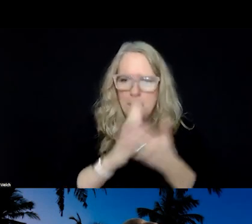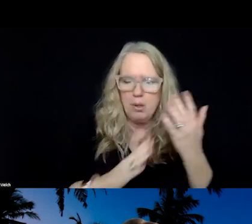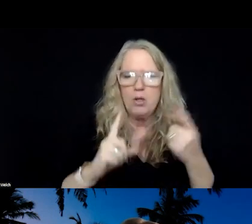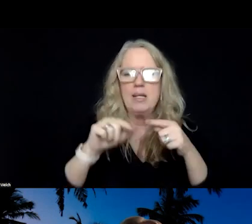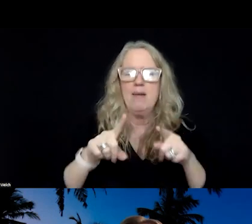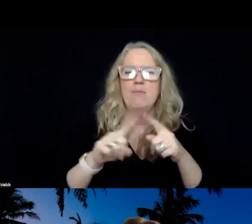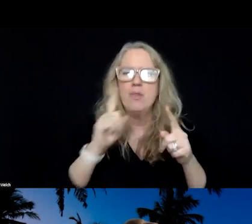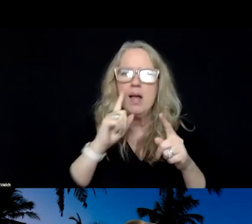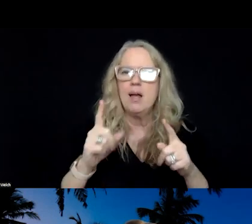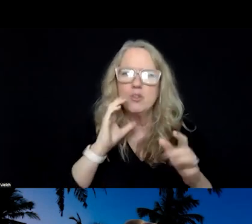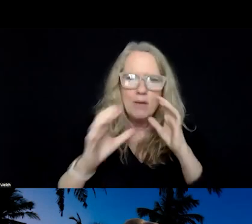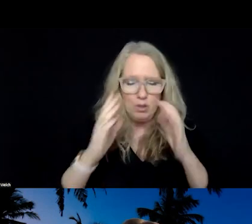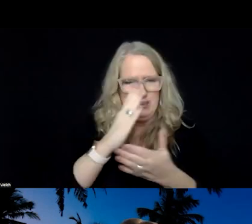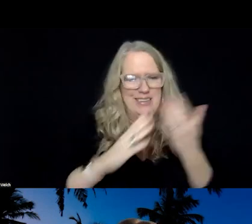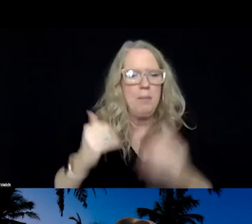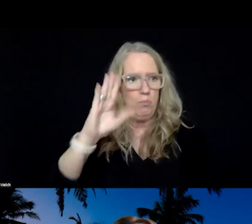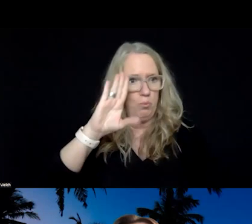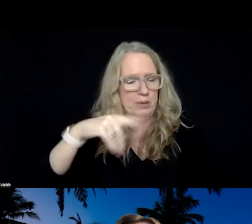WE KNOW THERE ARE BARRIERS AND WE ARE GOING TO TALK ABOUT THAT